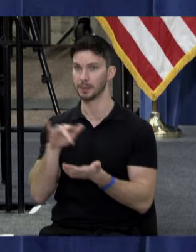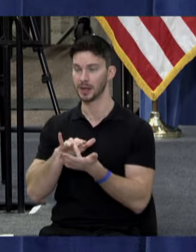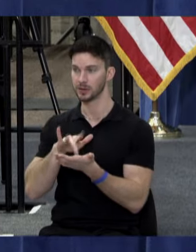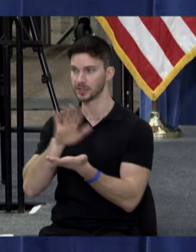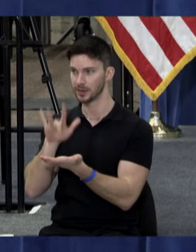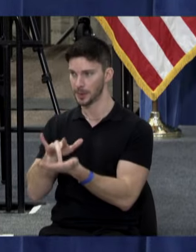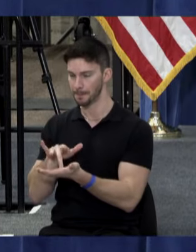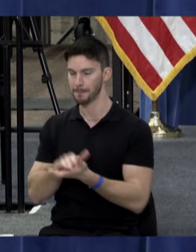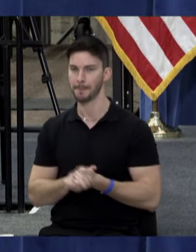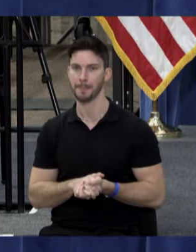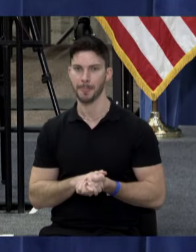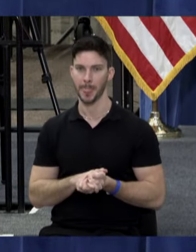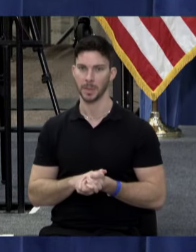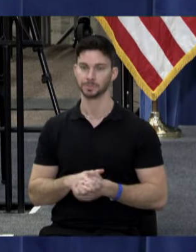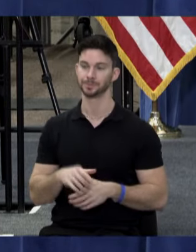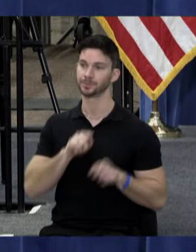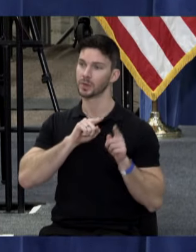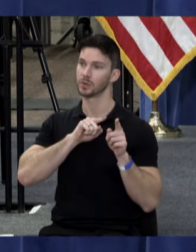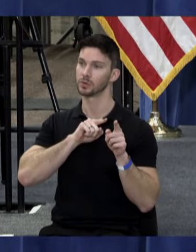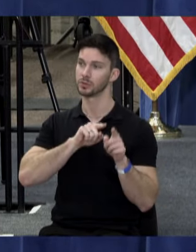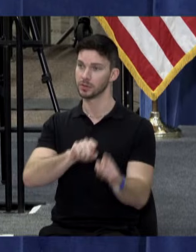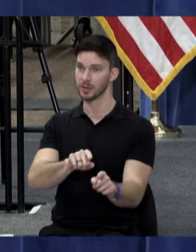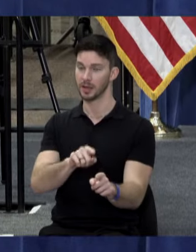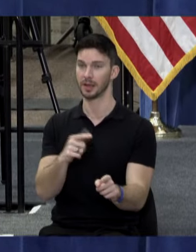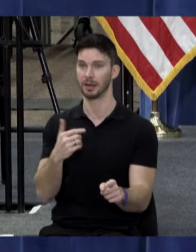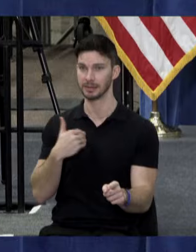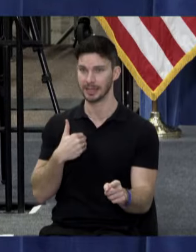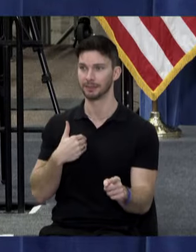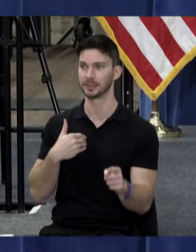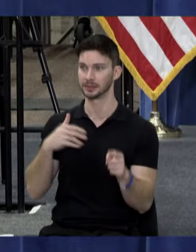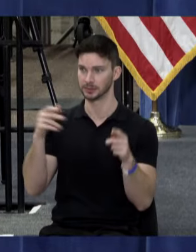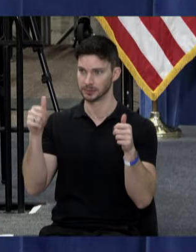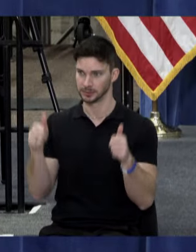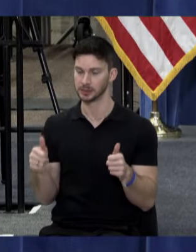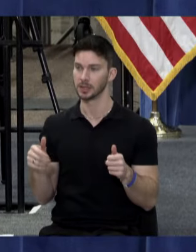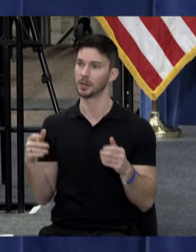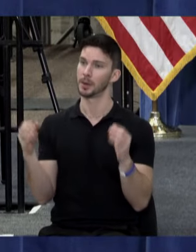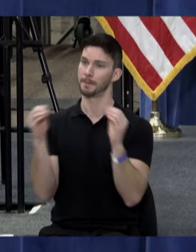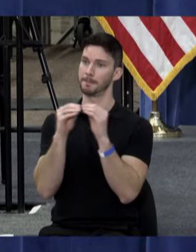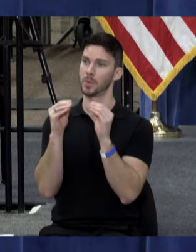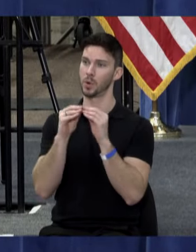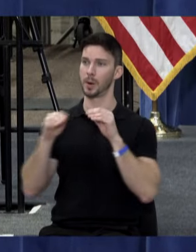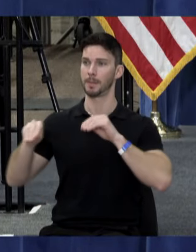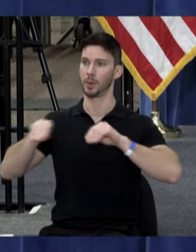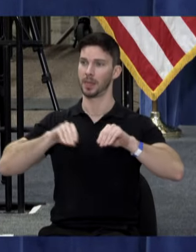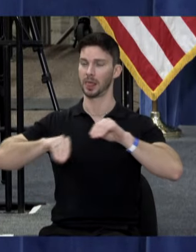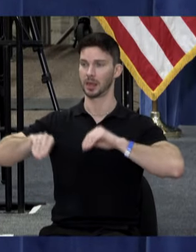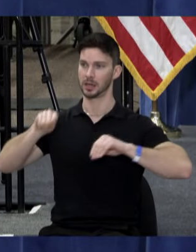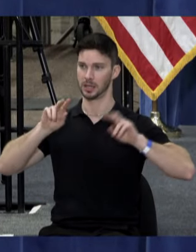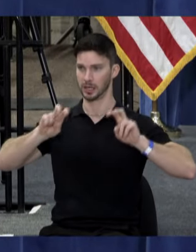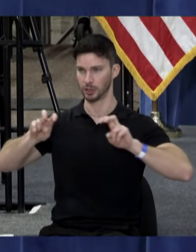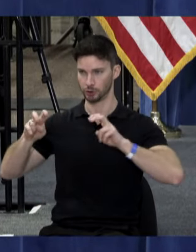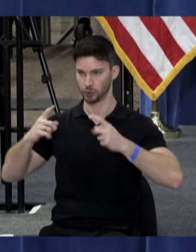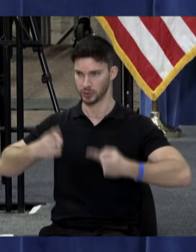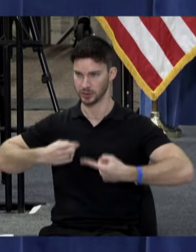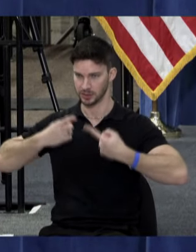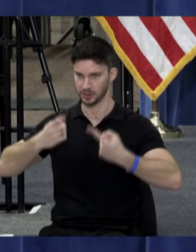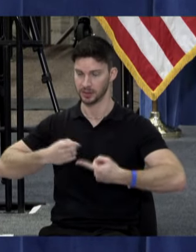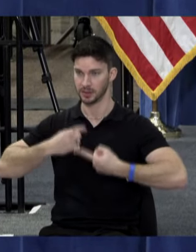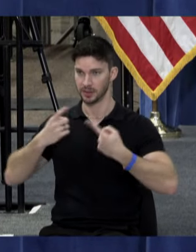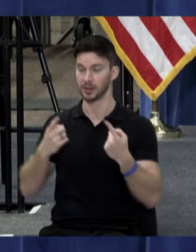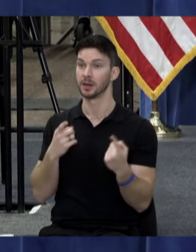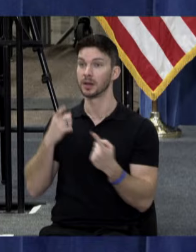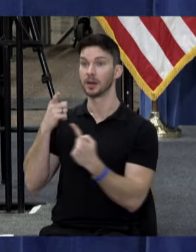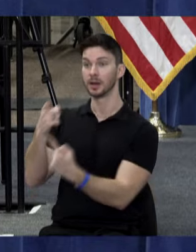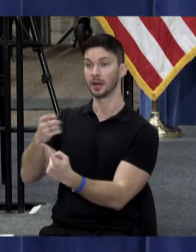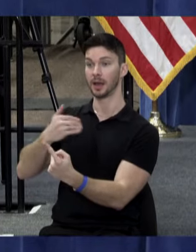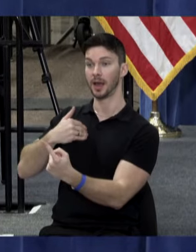time I was experiencing more mobility issues and finally found out I had a patient that had MS. And